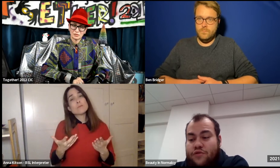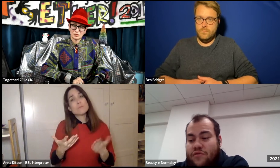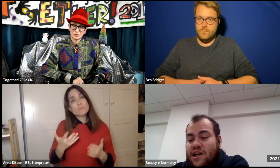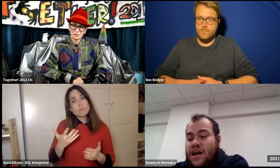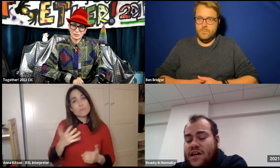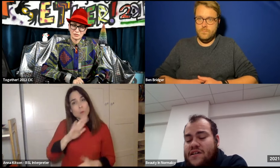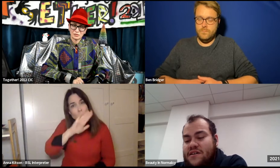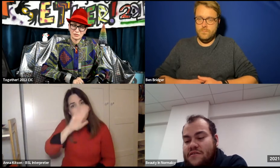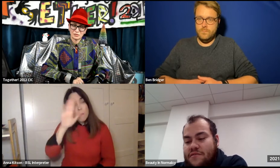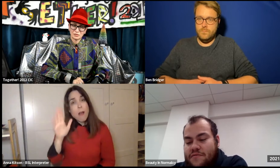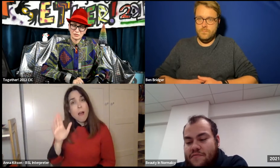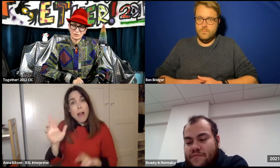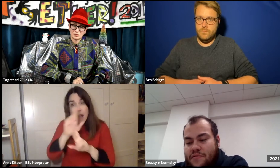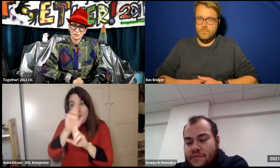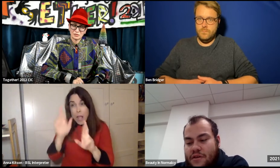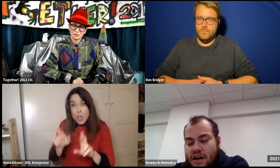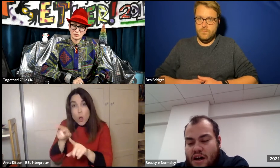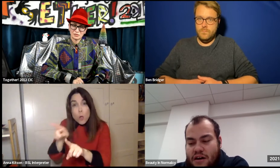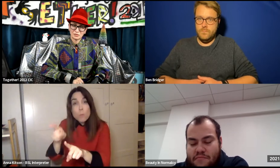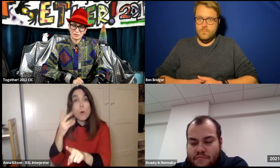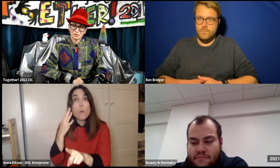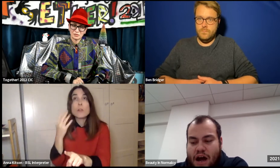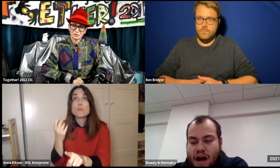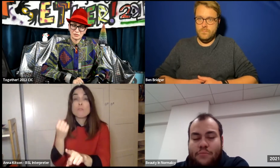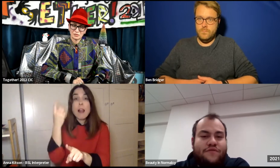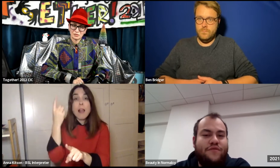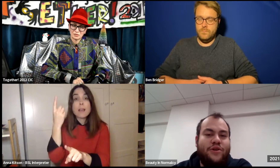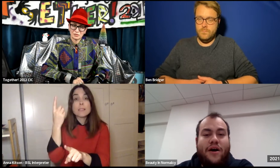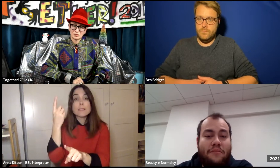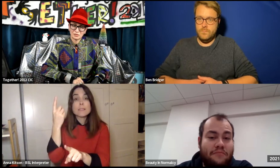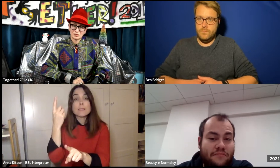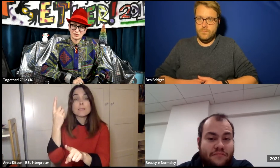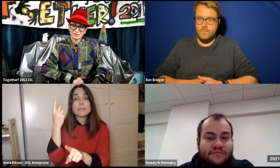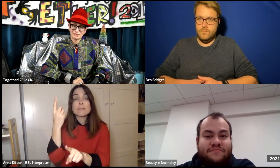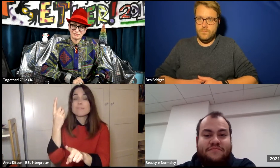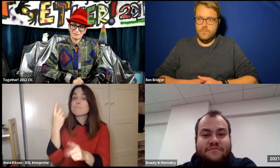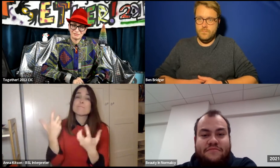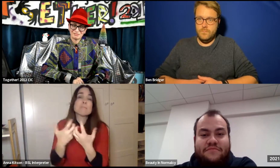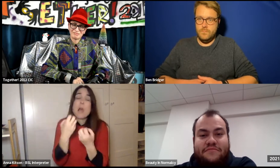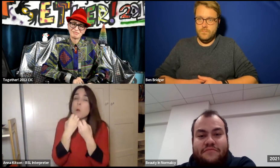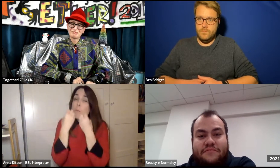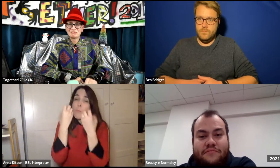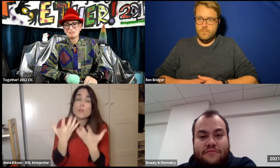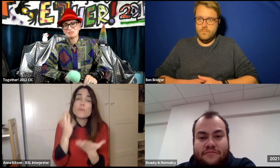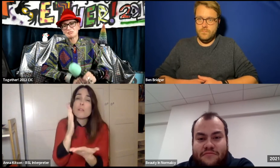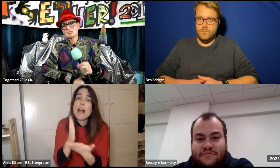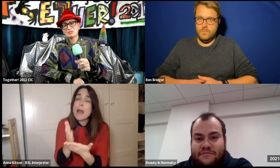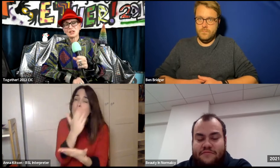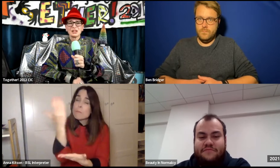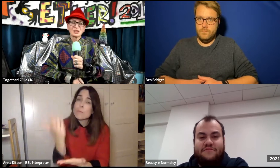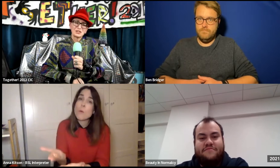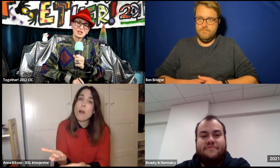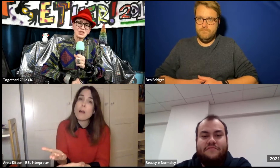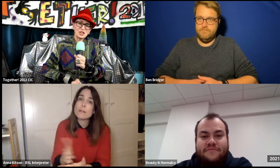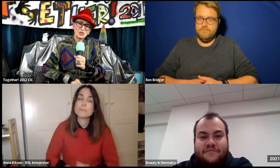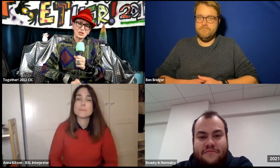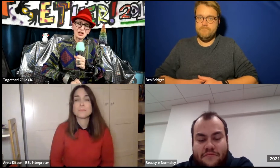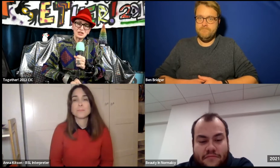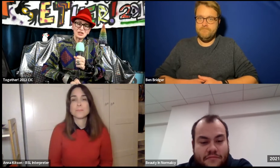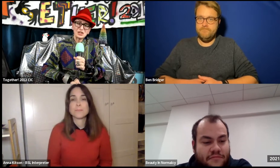when you realise how beautiful you are. Thank you Anthony.